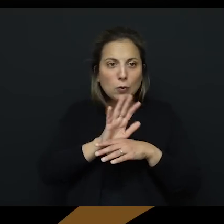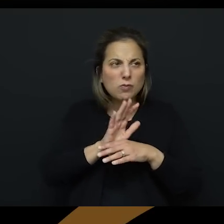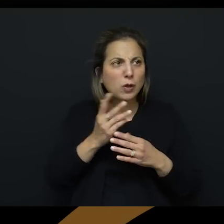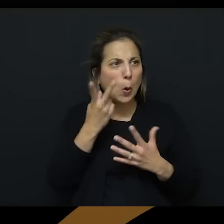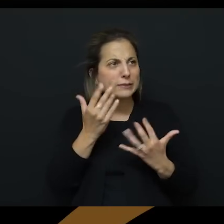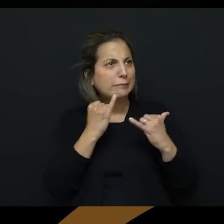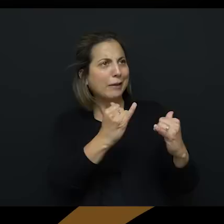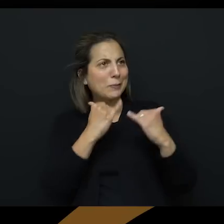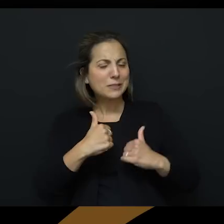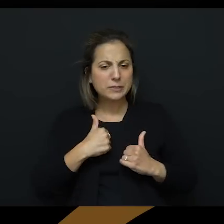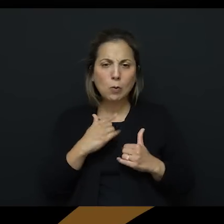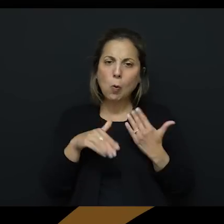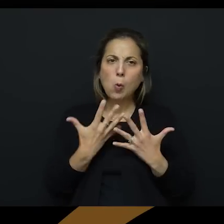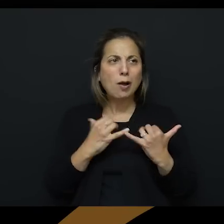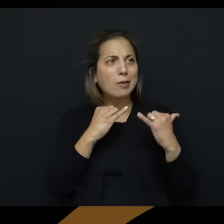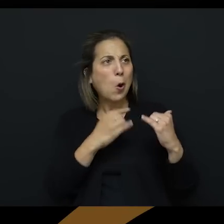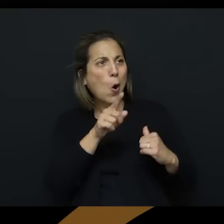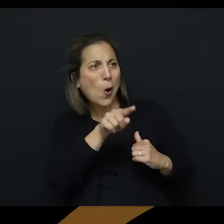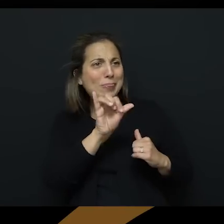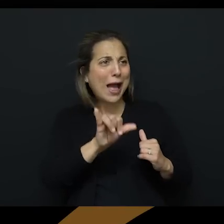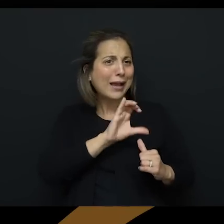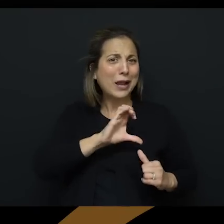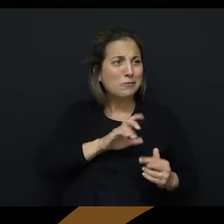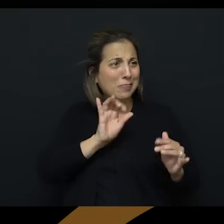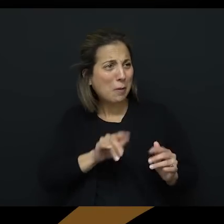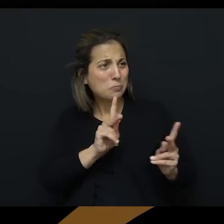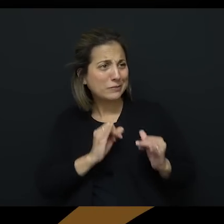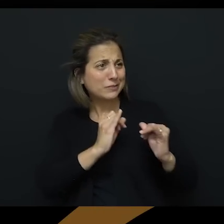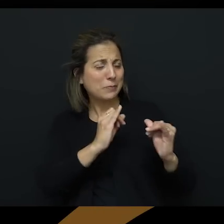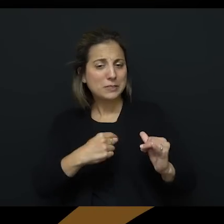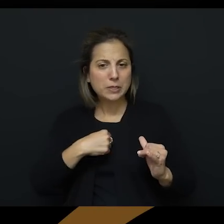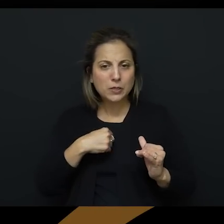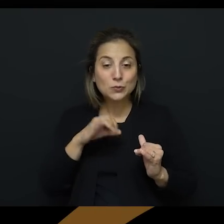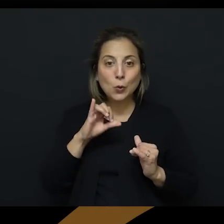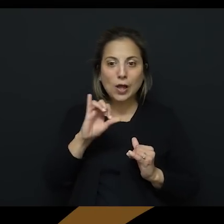We all want to see ourselves in television and film and, you know, I looked at